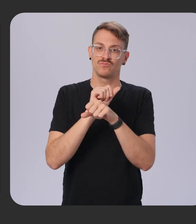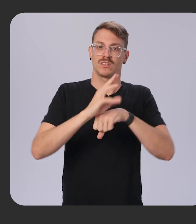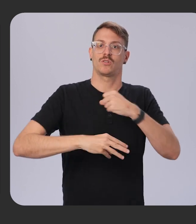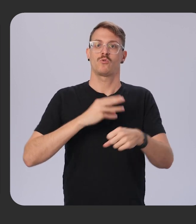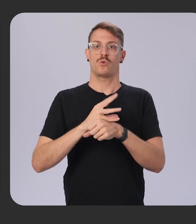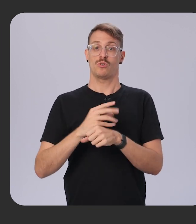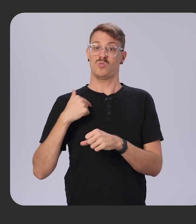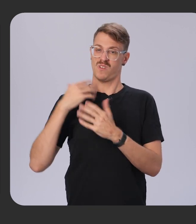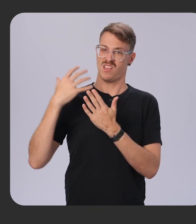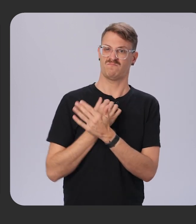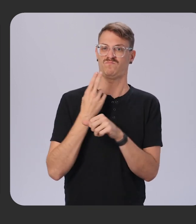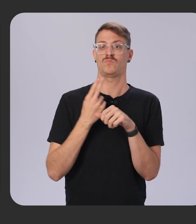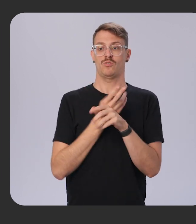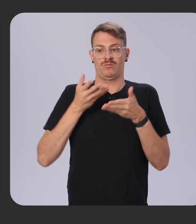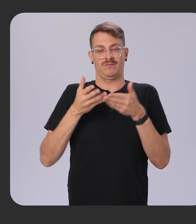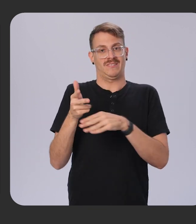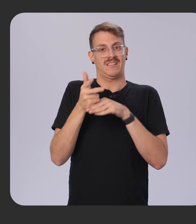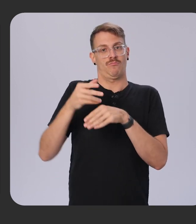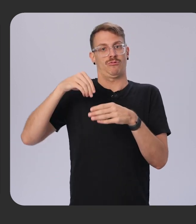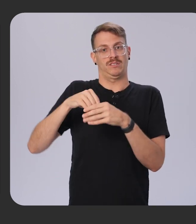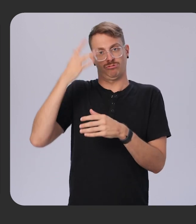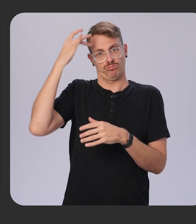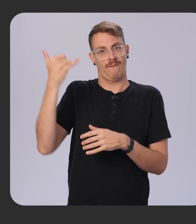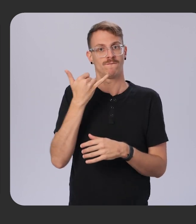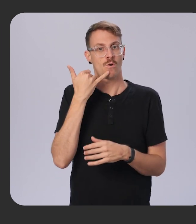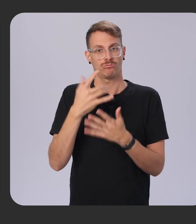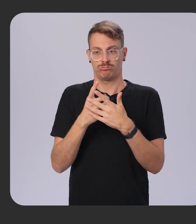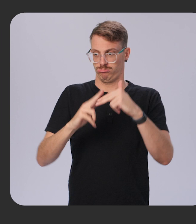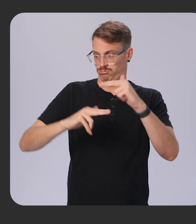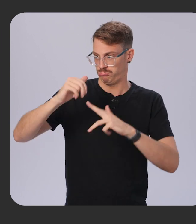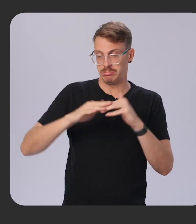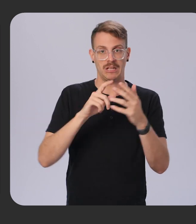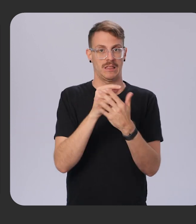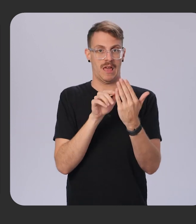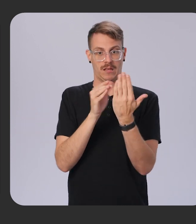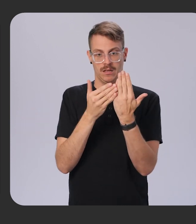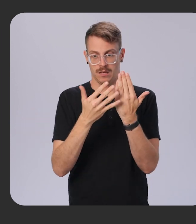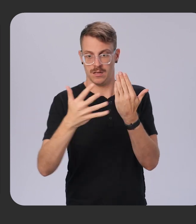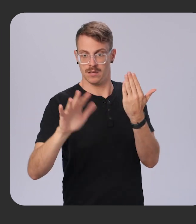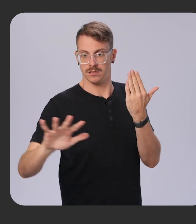We use the existing camera on a smartphone to build a depth map, which captures the shape of the world